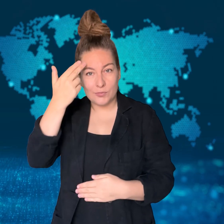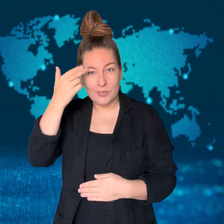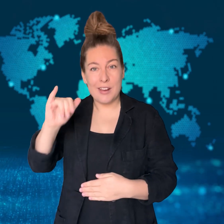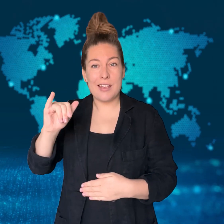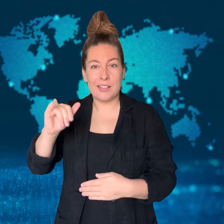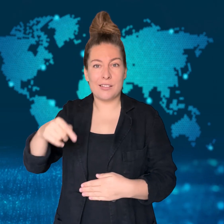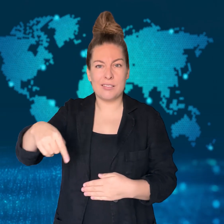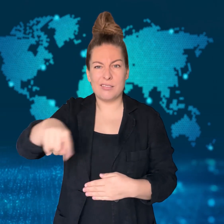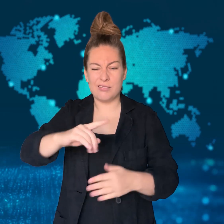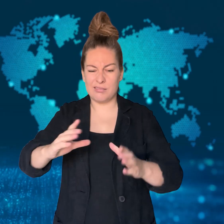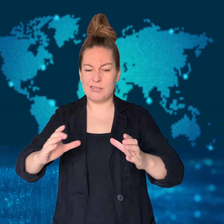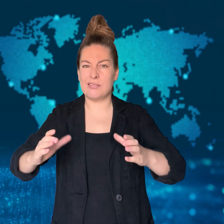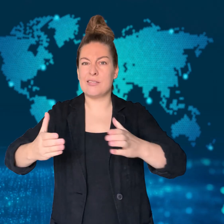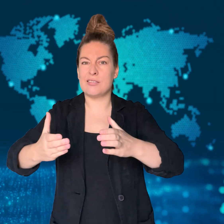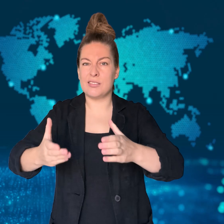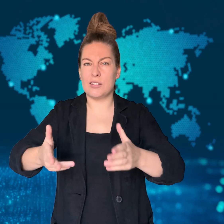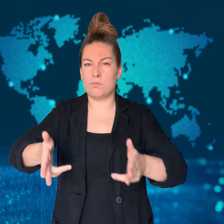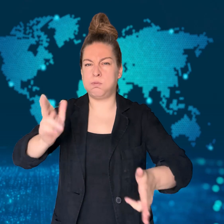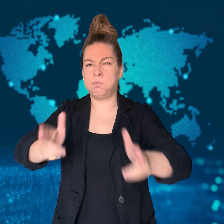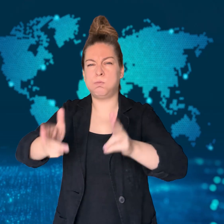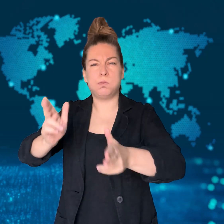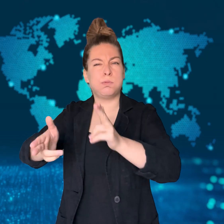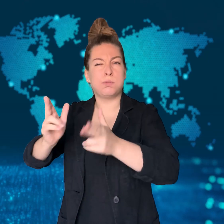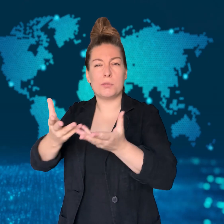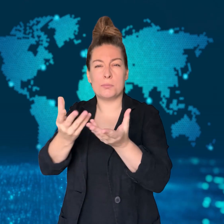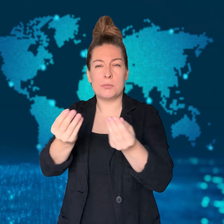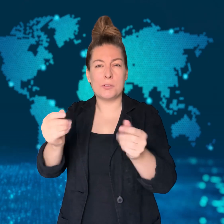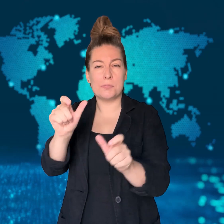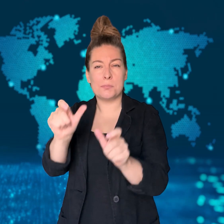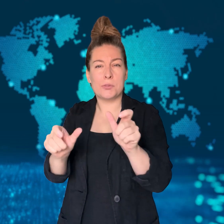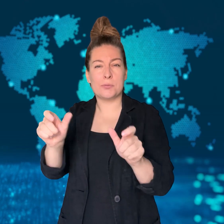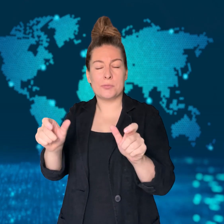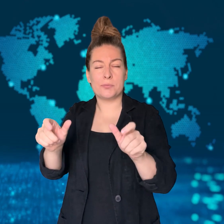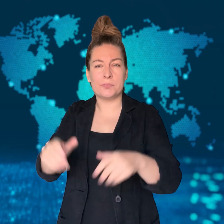Gang attack